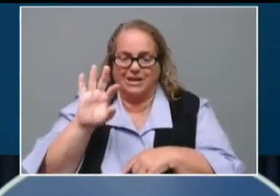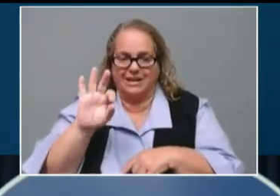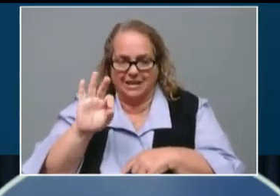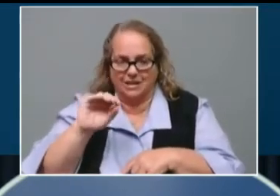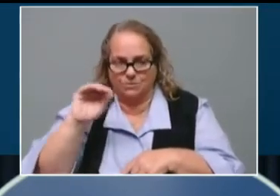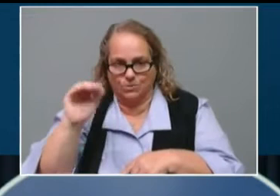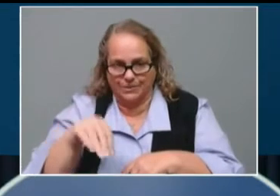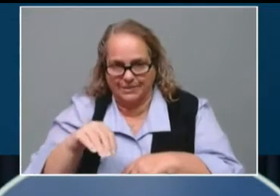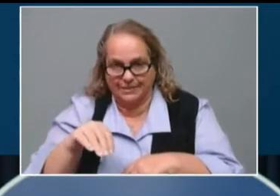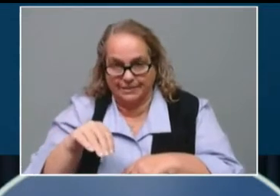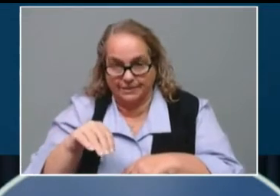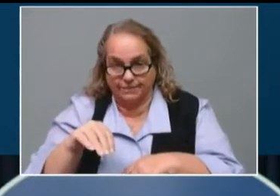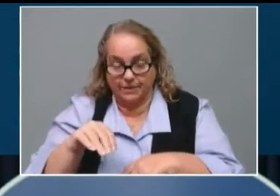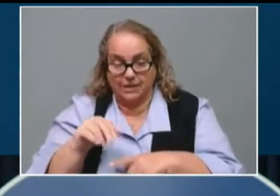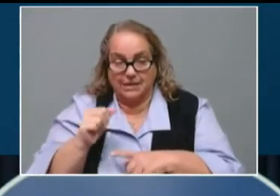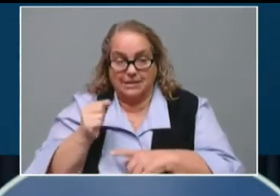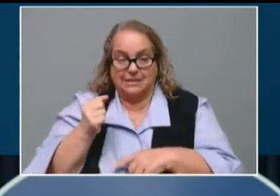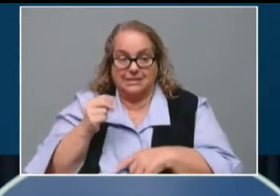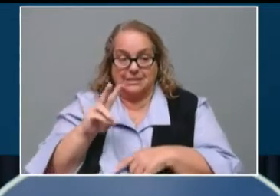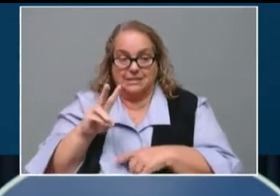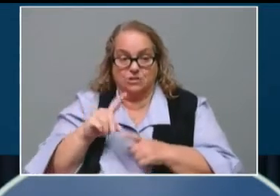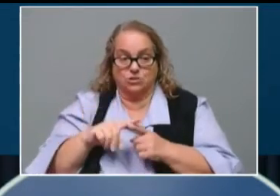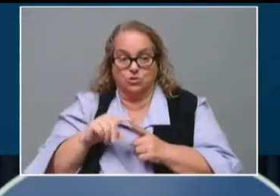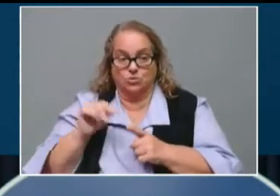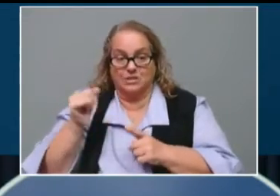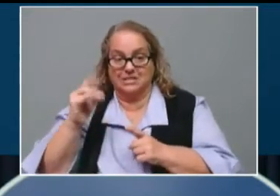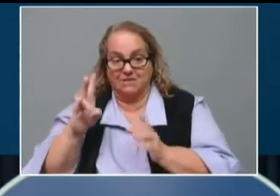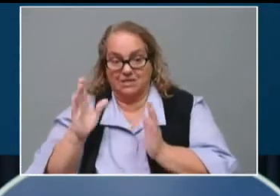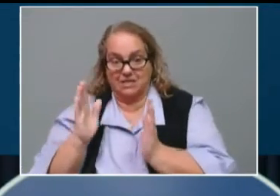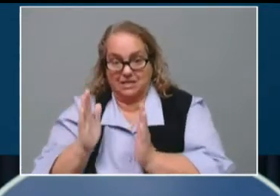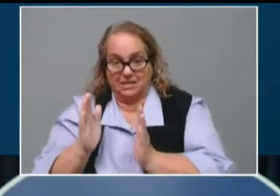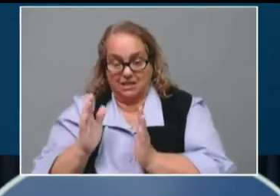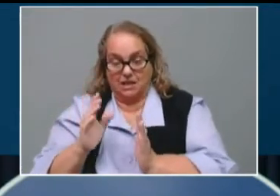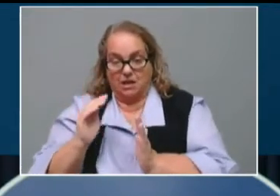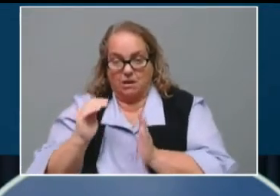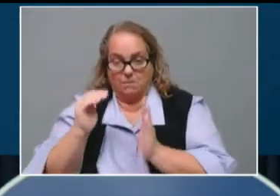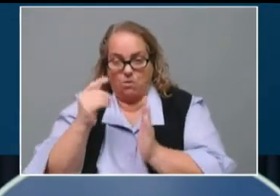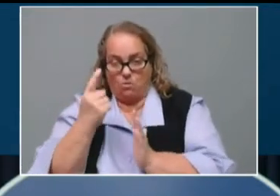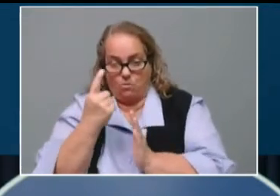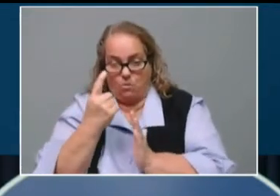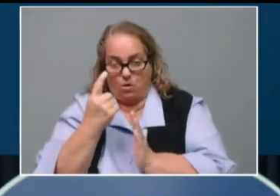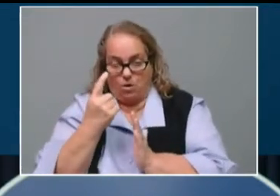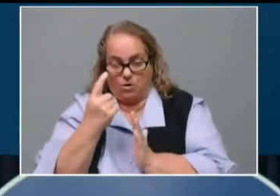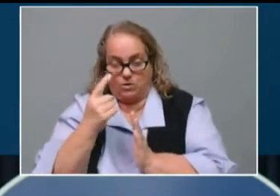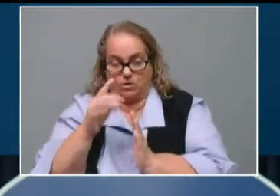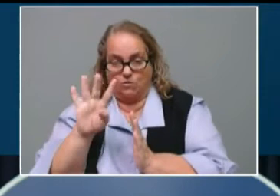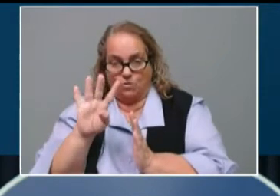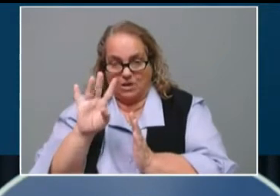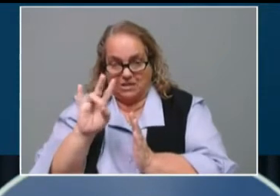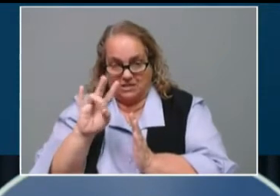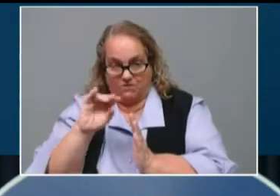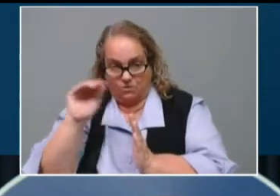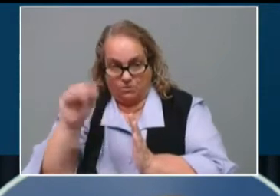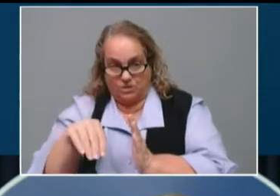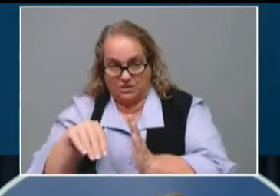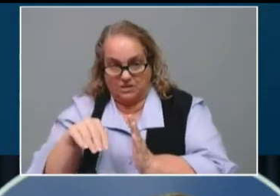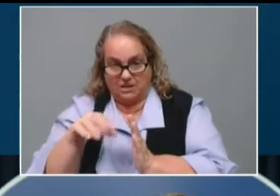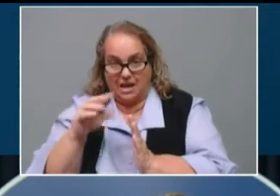16 to 17 up one That's 47%. As we go forward, we may combine some of these,